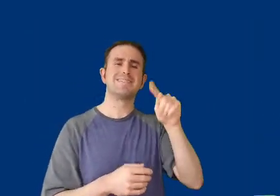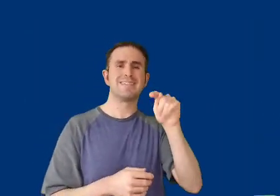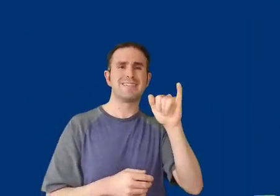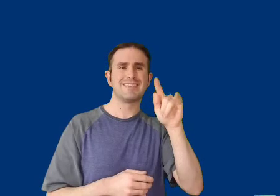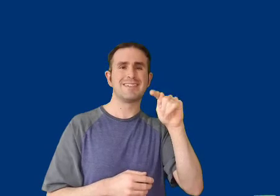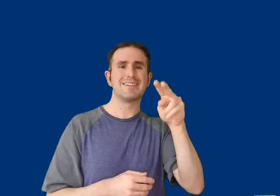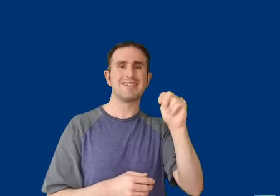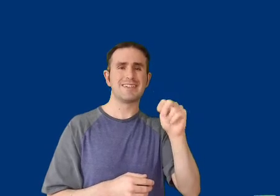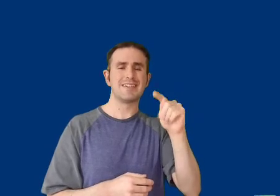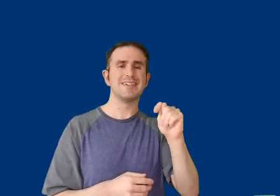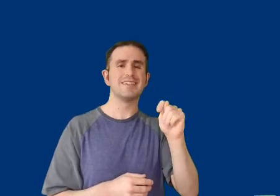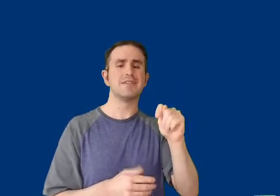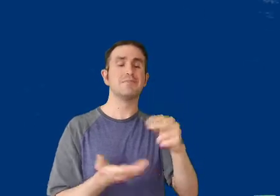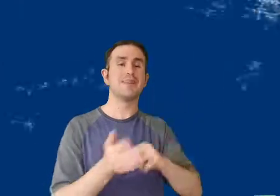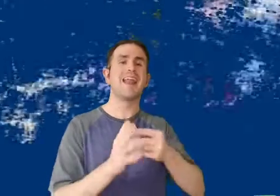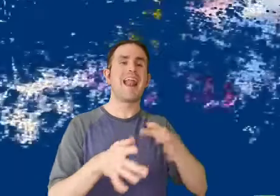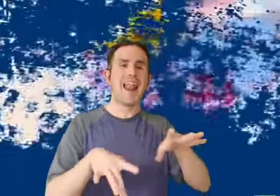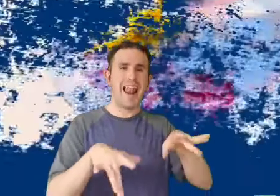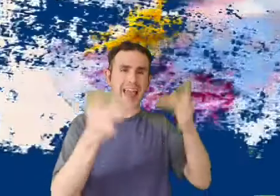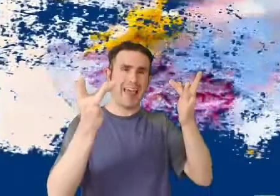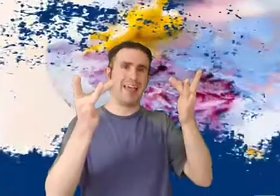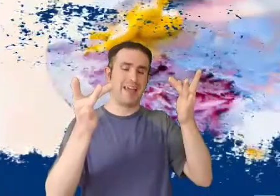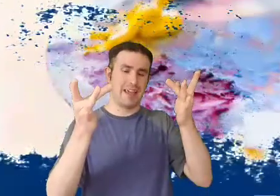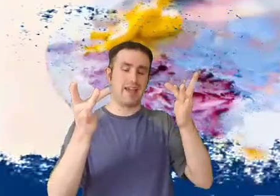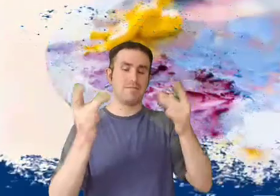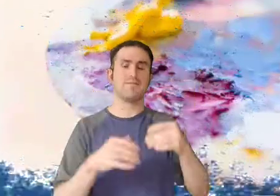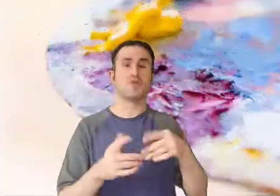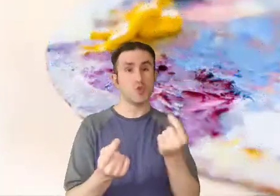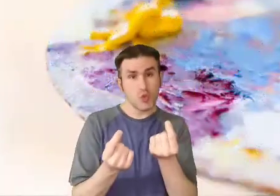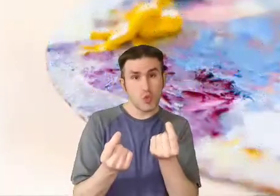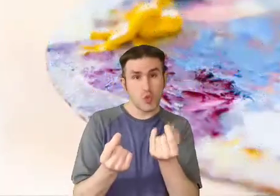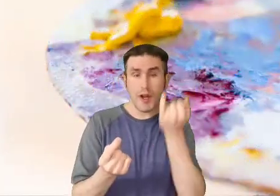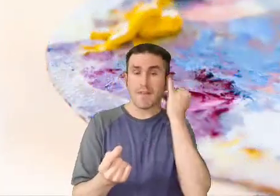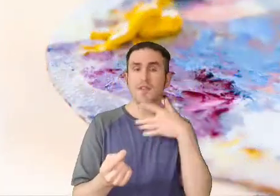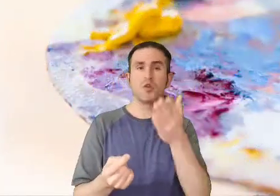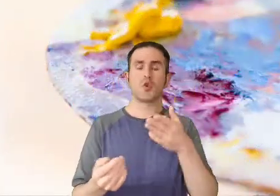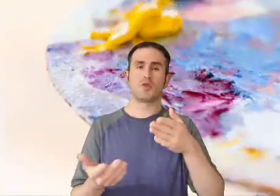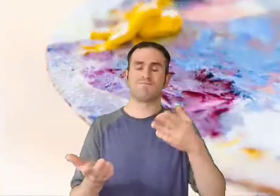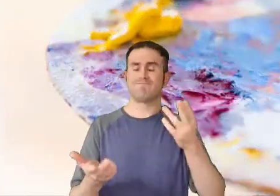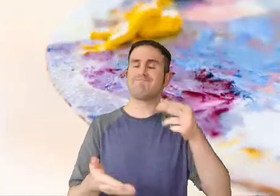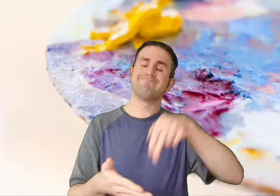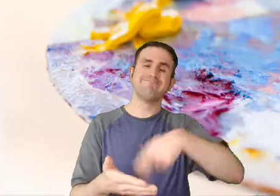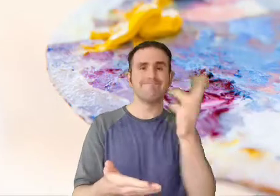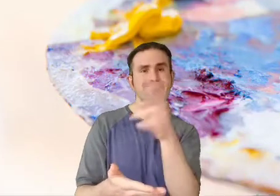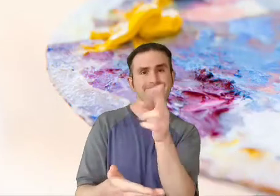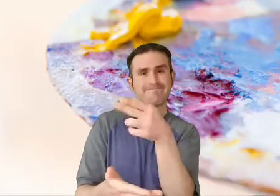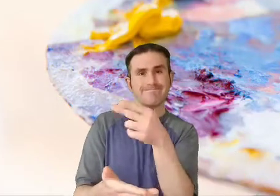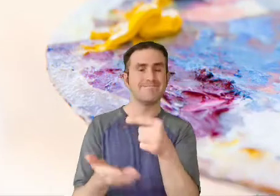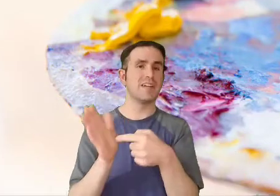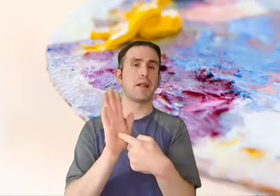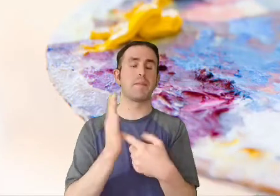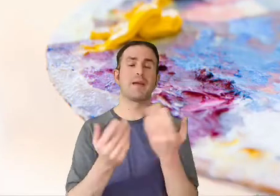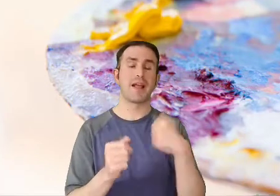tint of that blue, so what do we do? Uh, if you're working with traditional mediums, you can uh,